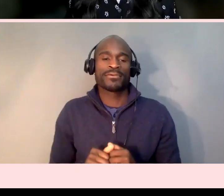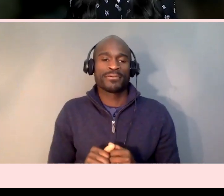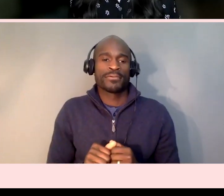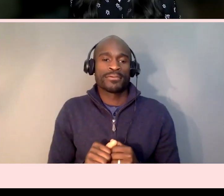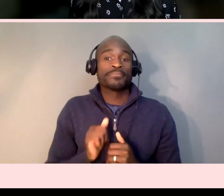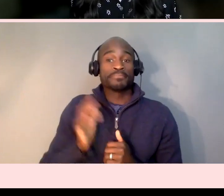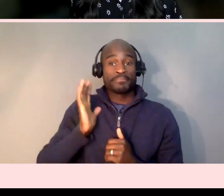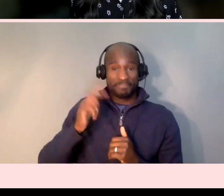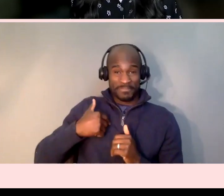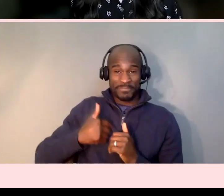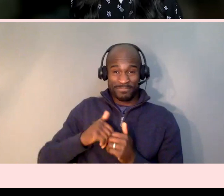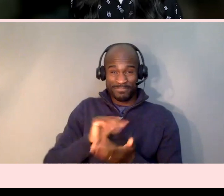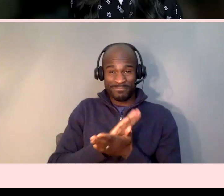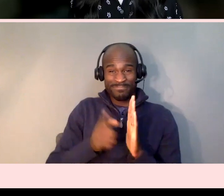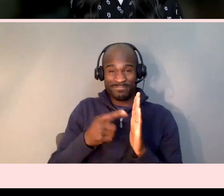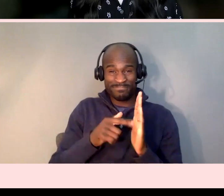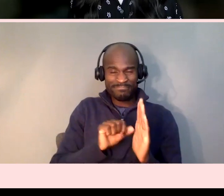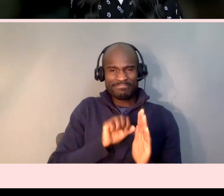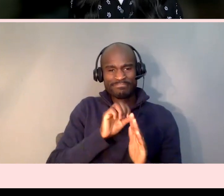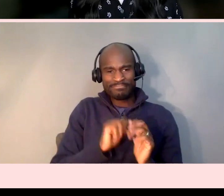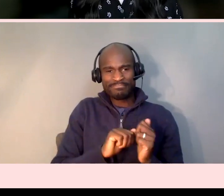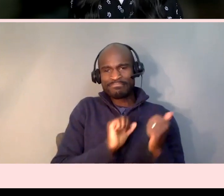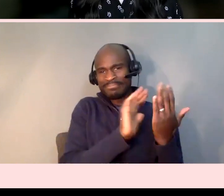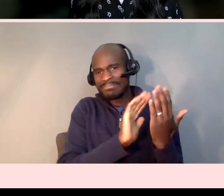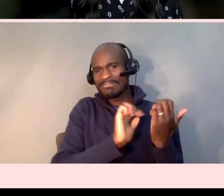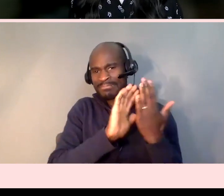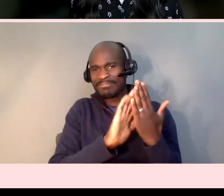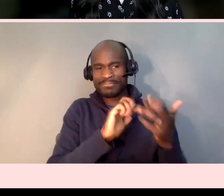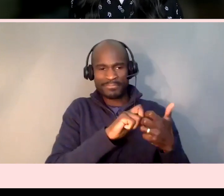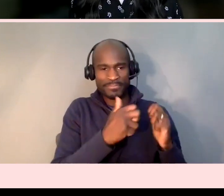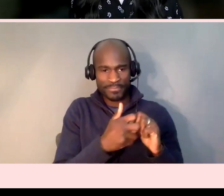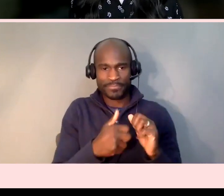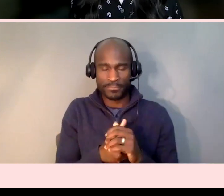I think a lot of designers who might identify as disabled don't because of